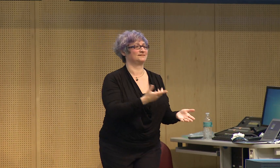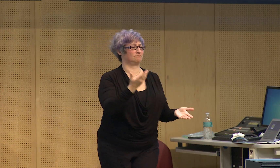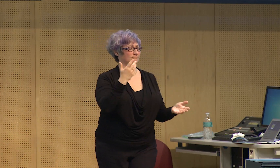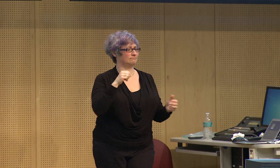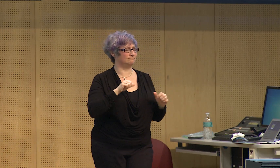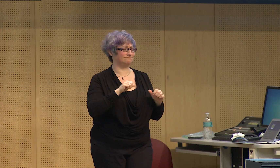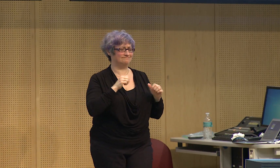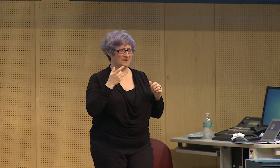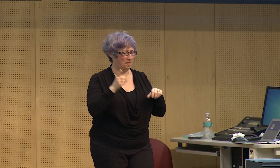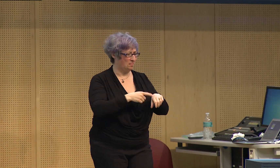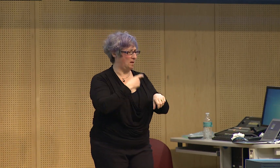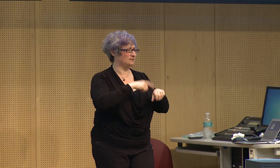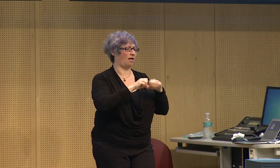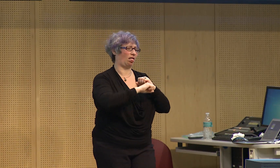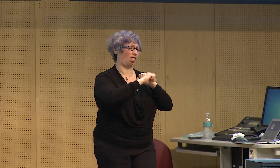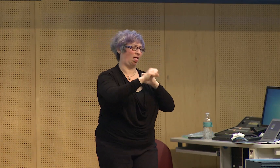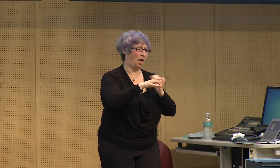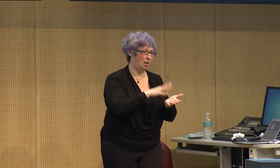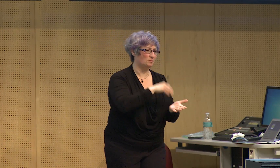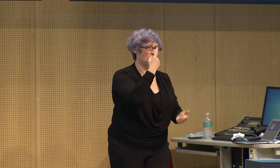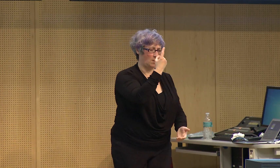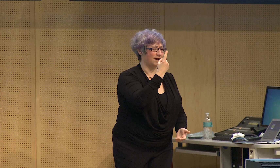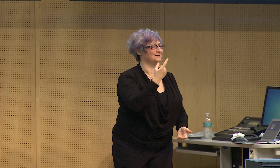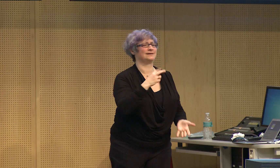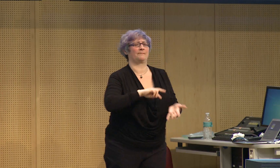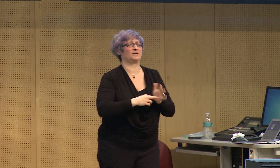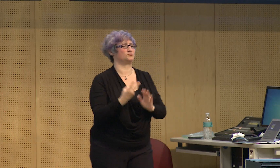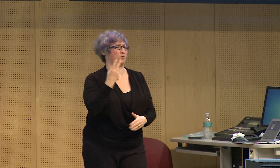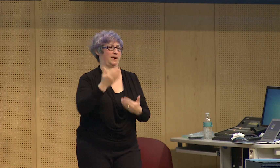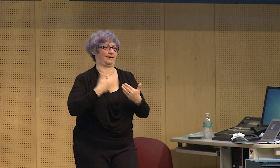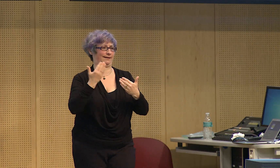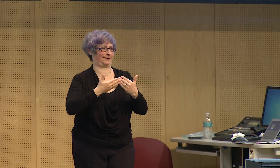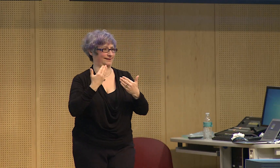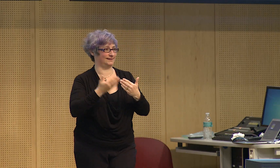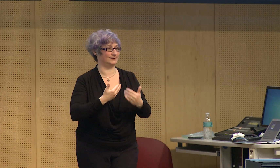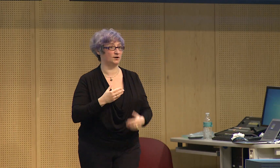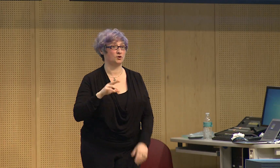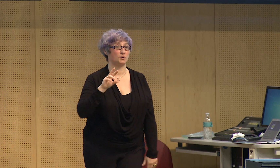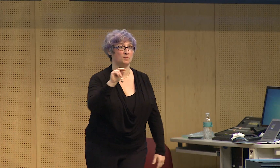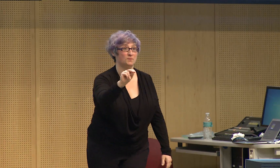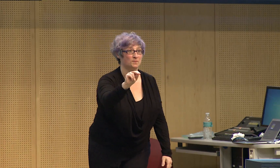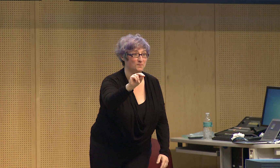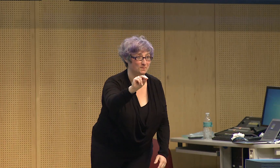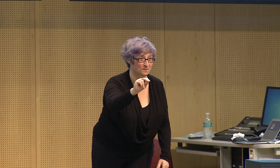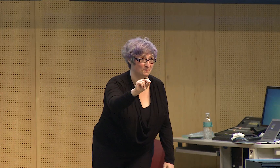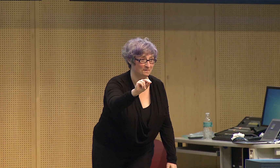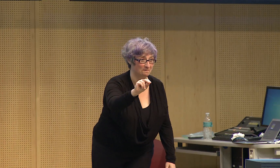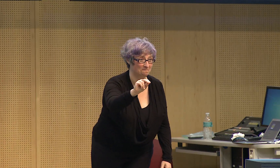However, after children acquire the representation of the words for the numbers,